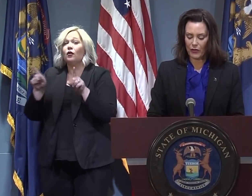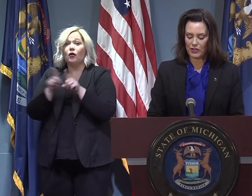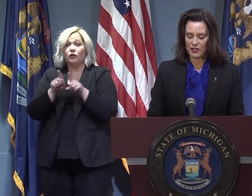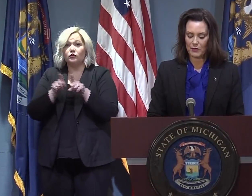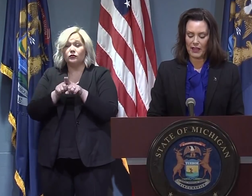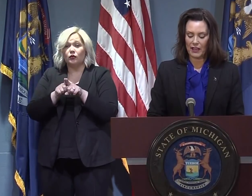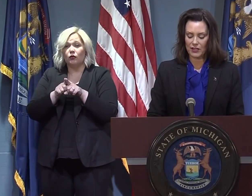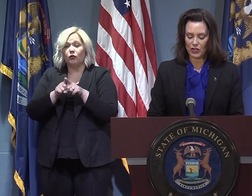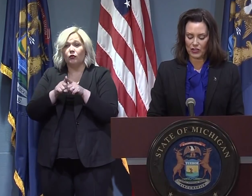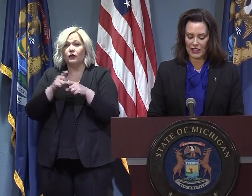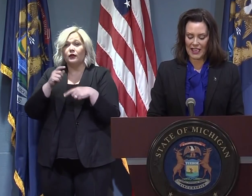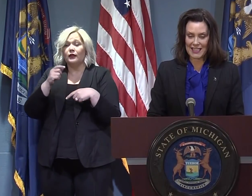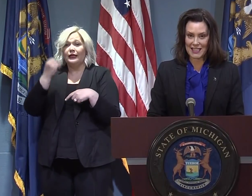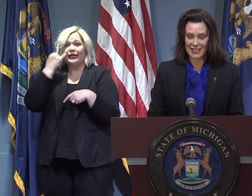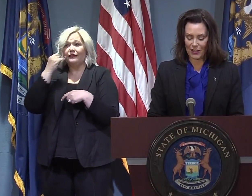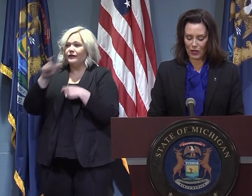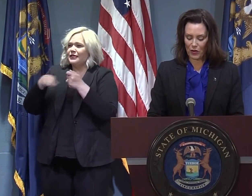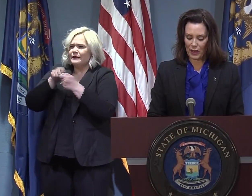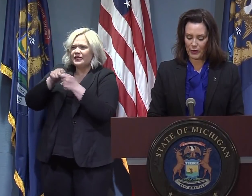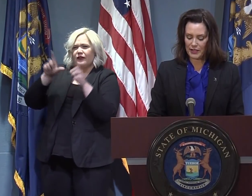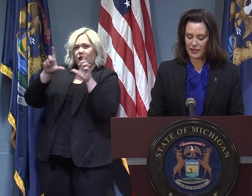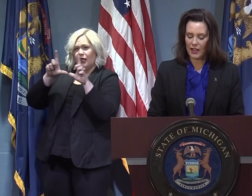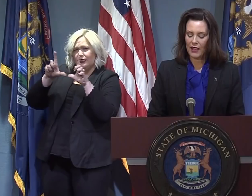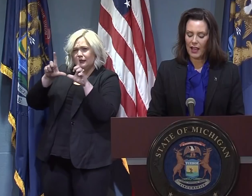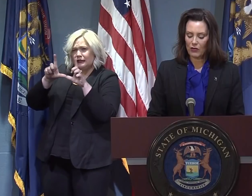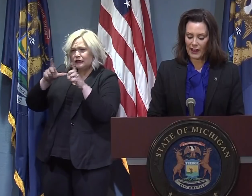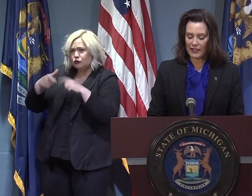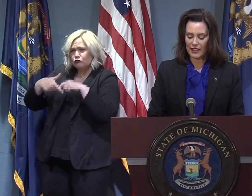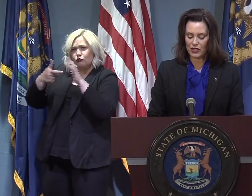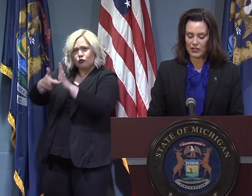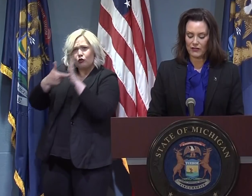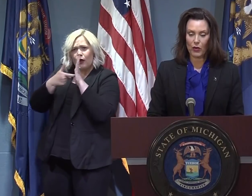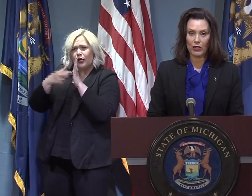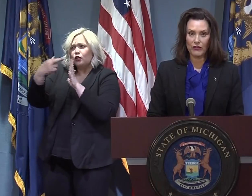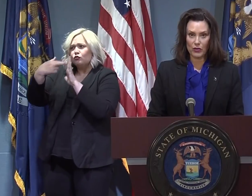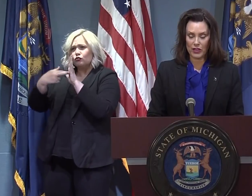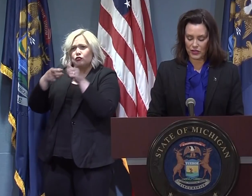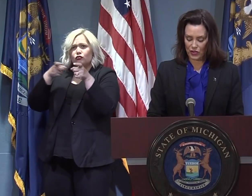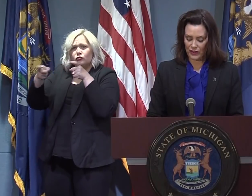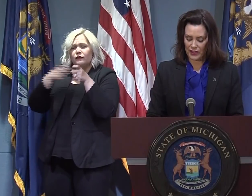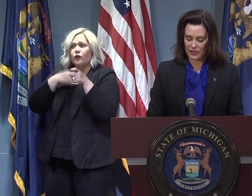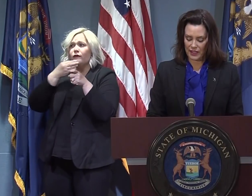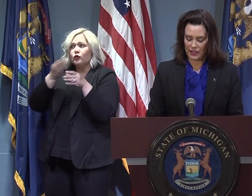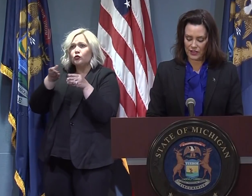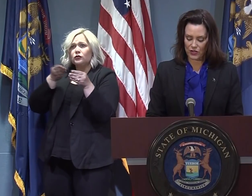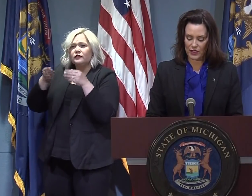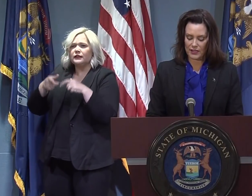EXPOSURE TO COVID 19 FOR CUSTOMERS AND EMAPPLIEES AND PROVIDES TEMPORARY RELEY LEAF